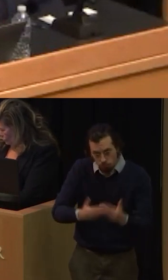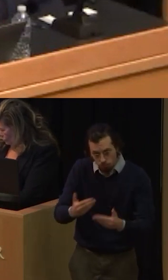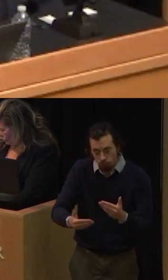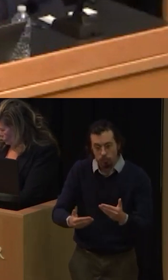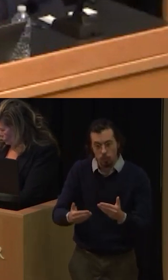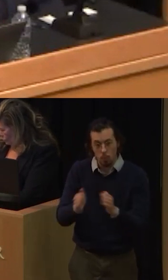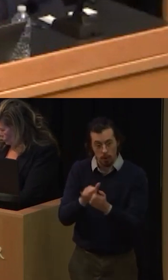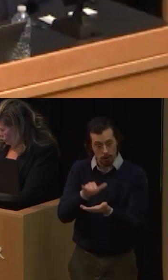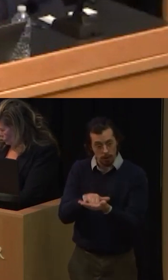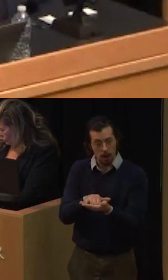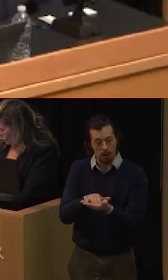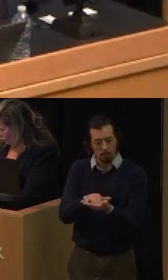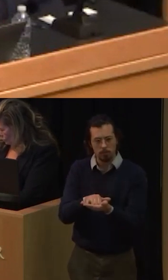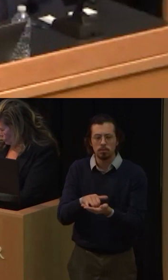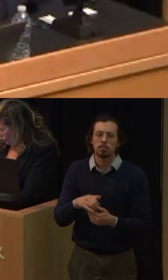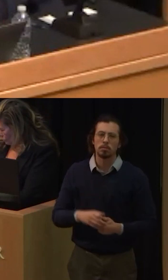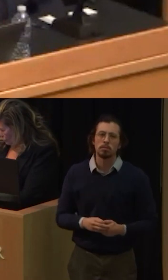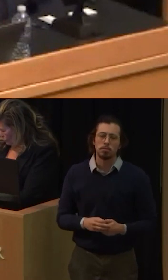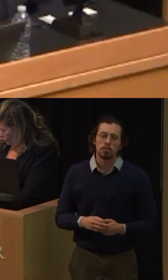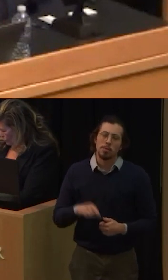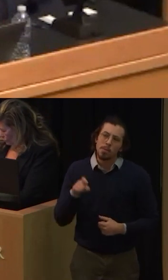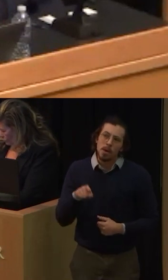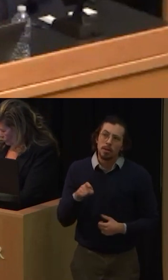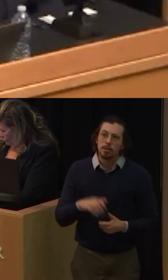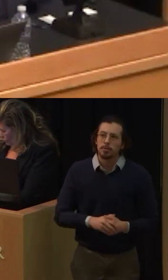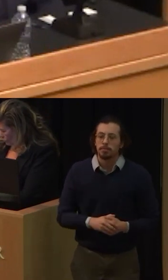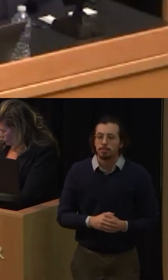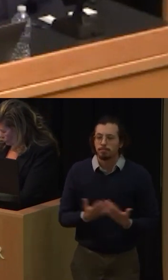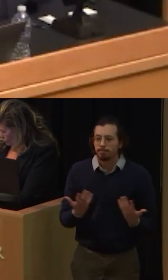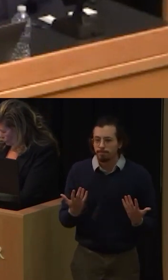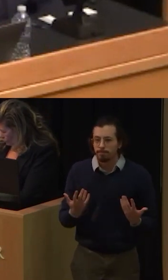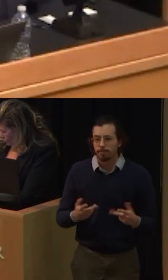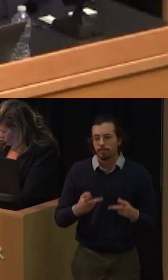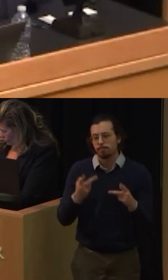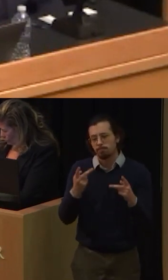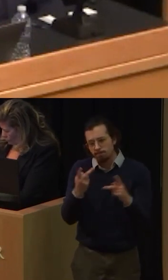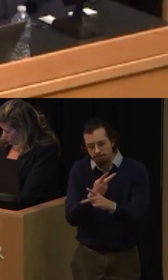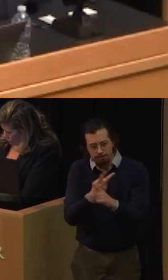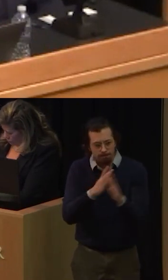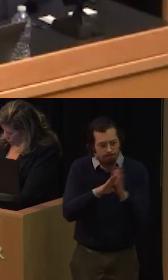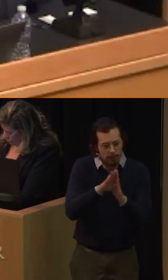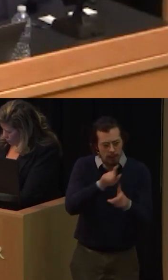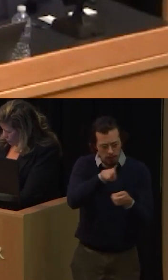we have to not only devise specific programs for today and tomorrow,